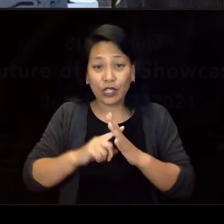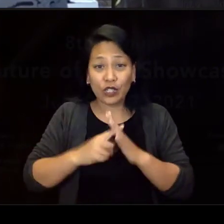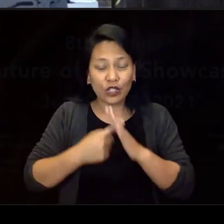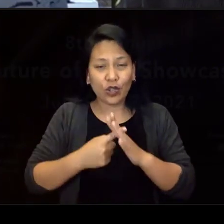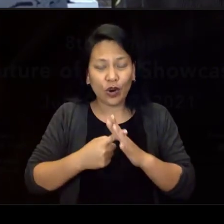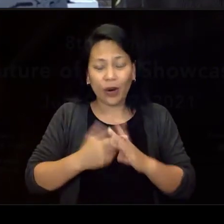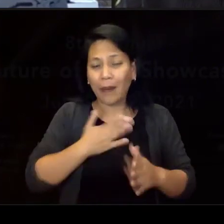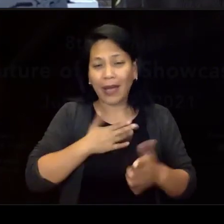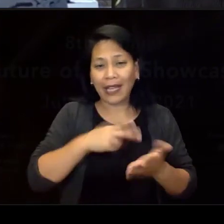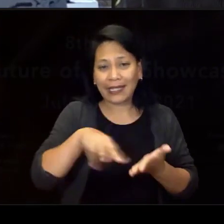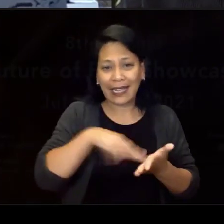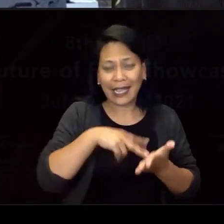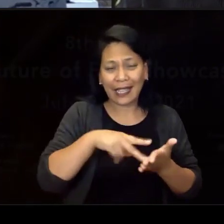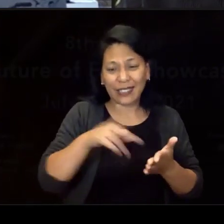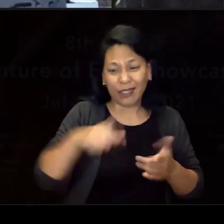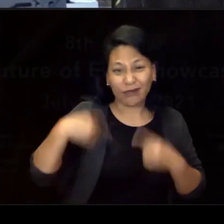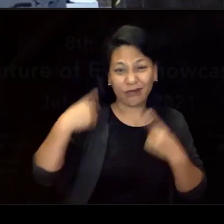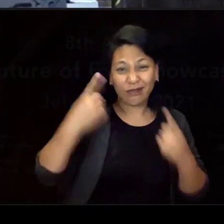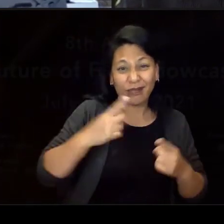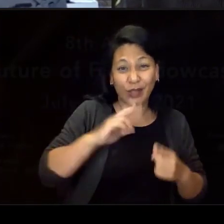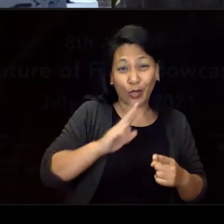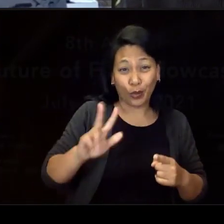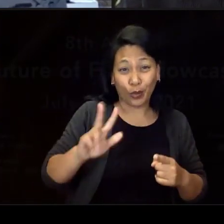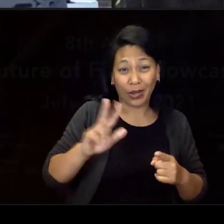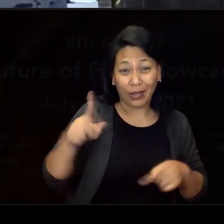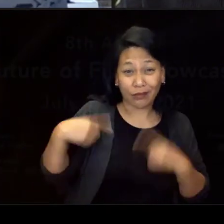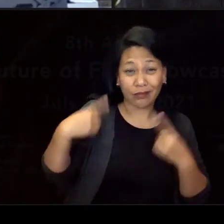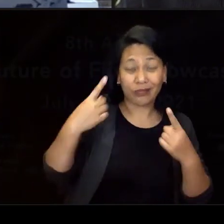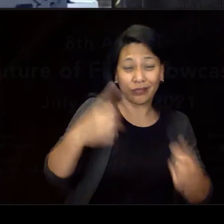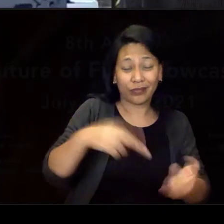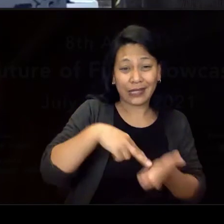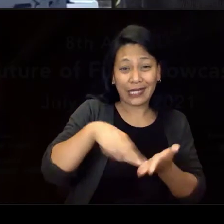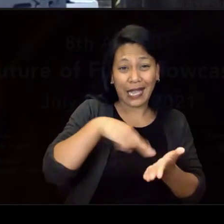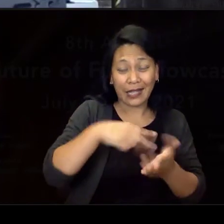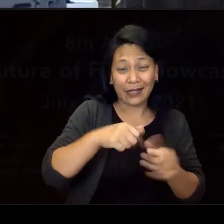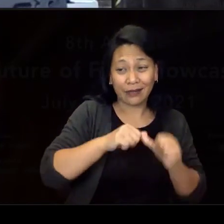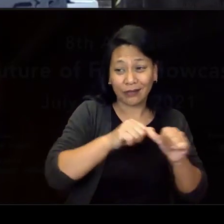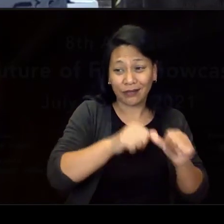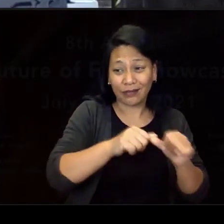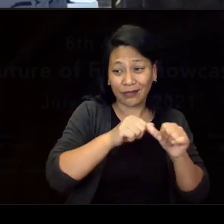I've been dancing since I was three and just the passion for